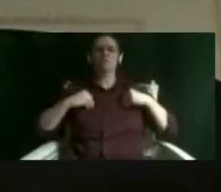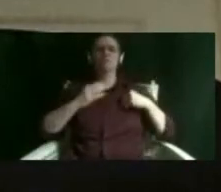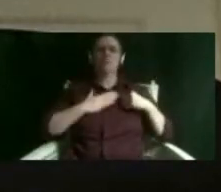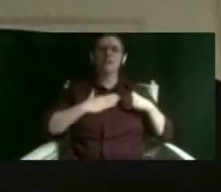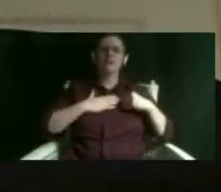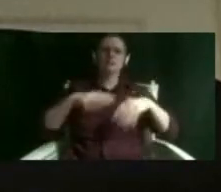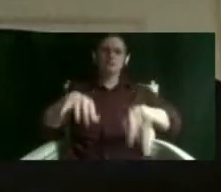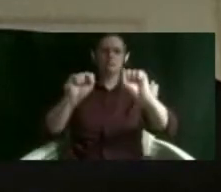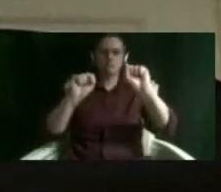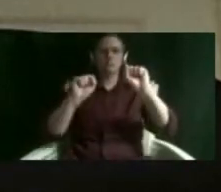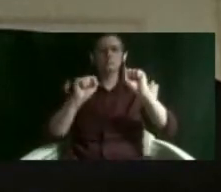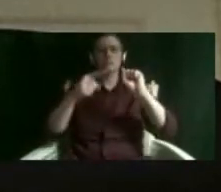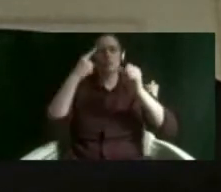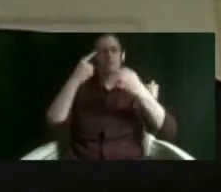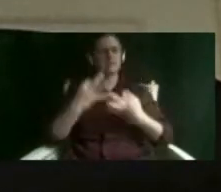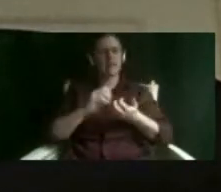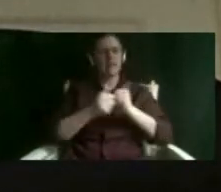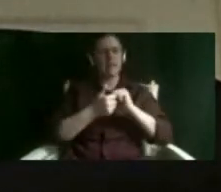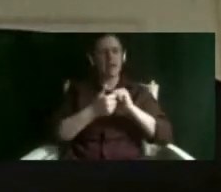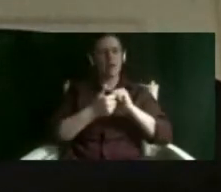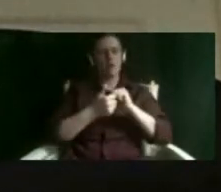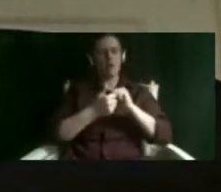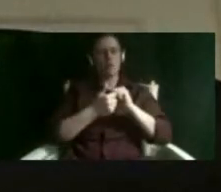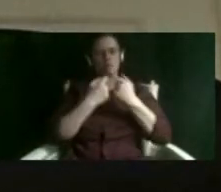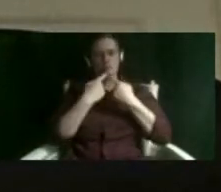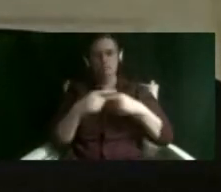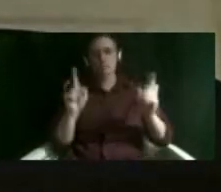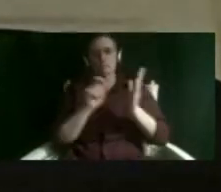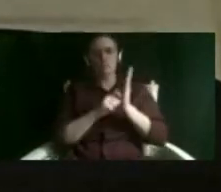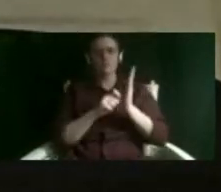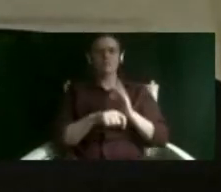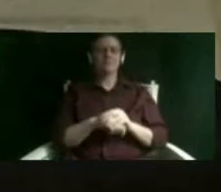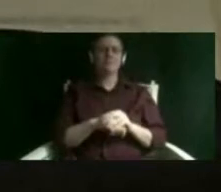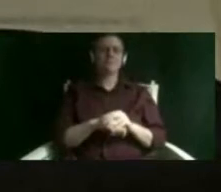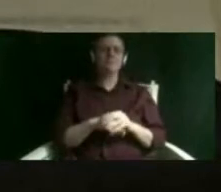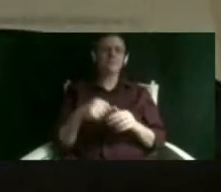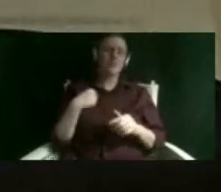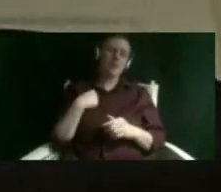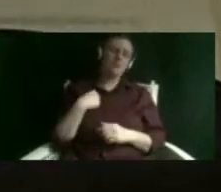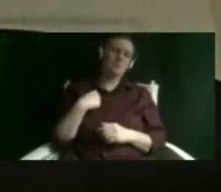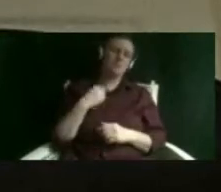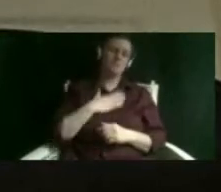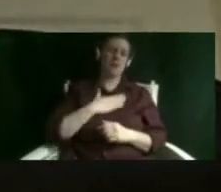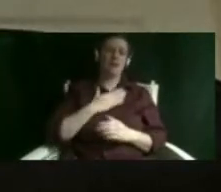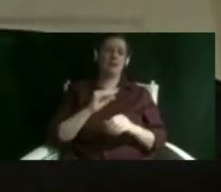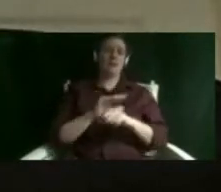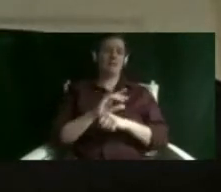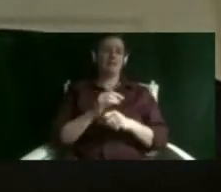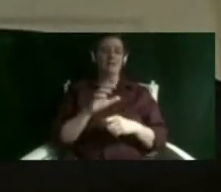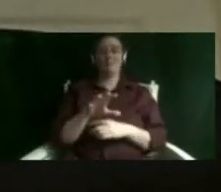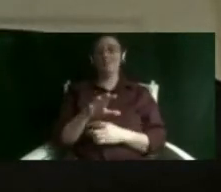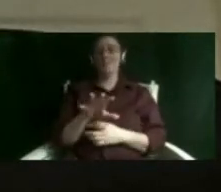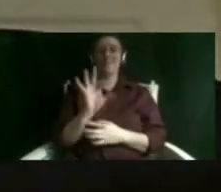um i think the biggest piece of advice i can offer is find your people um you know i think